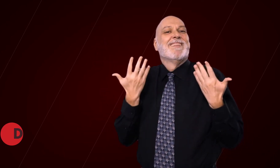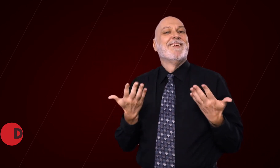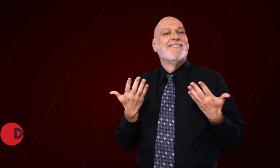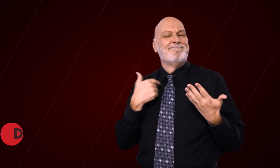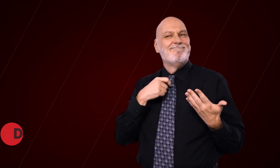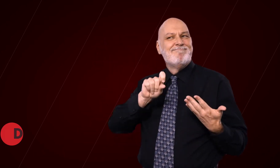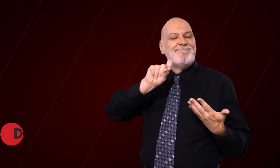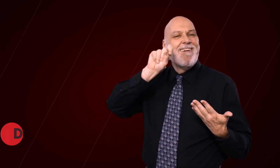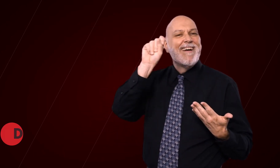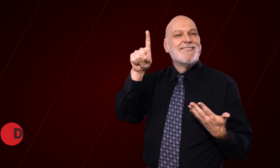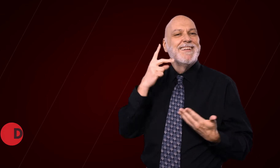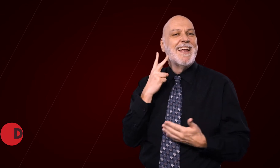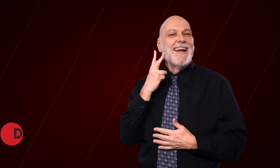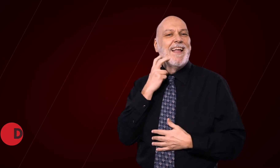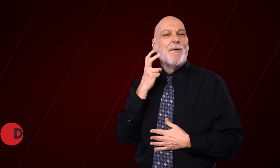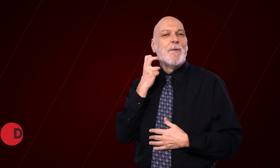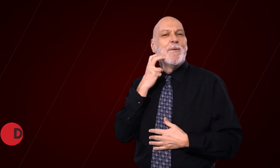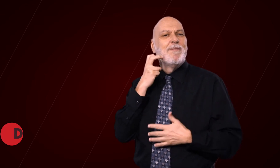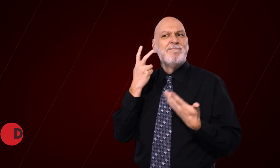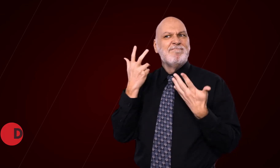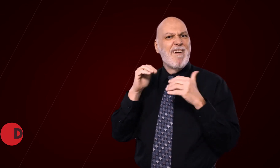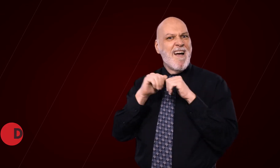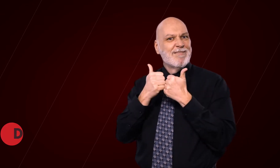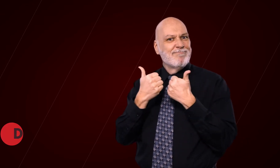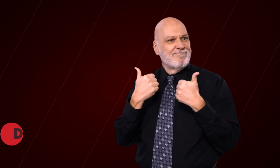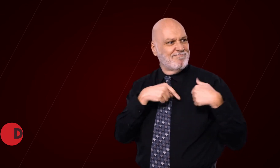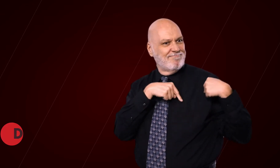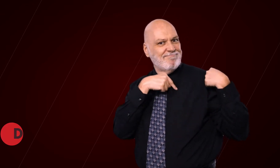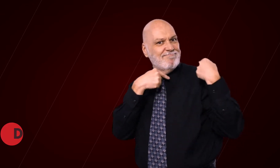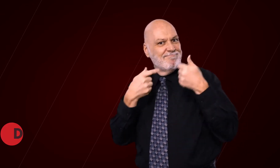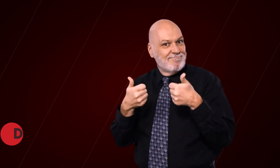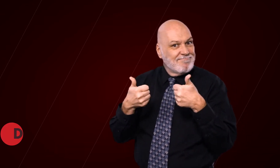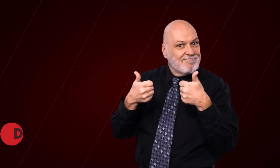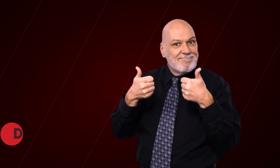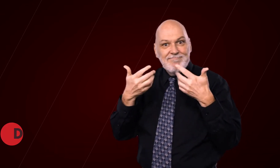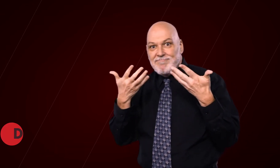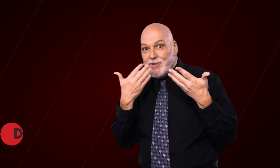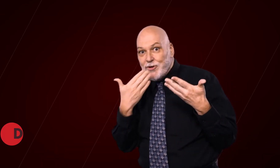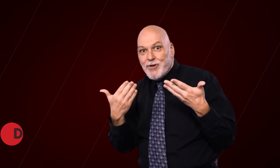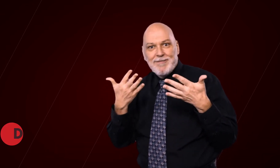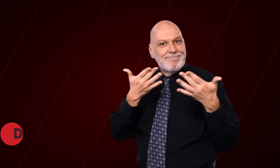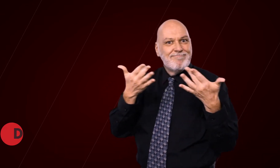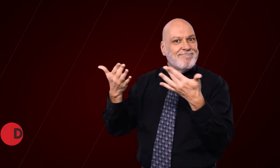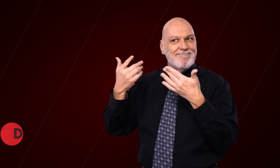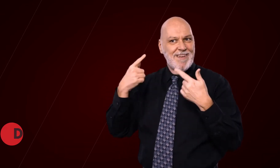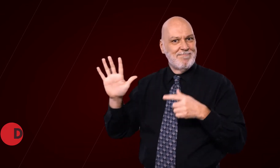I asked Nicole how we are doing here in Canada.